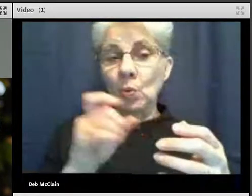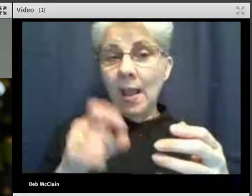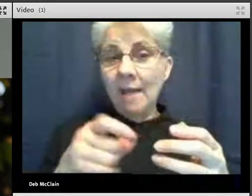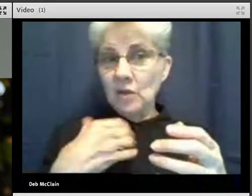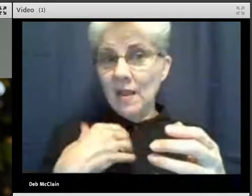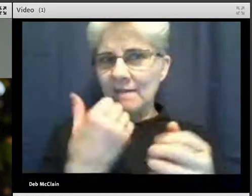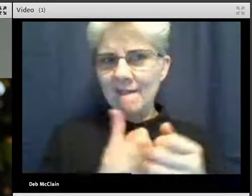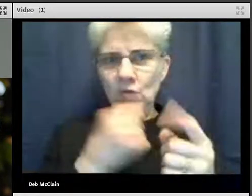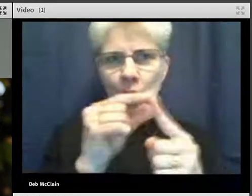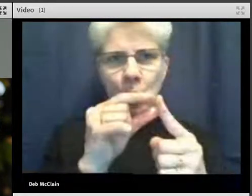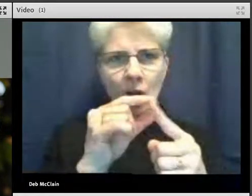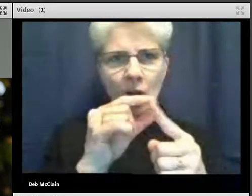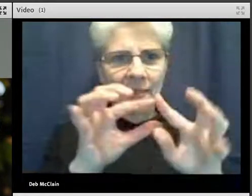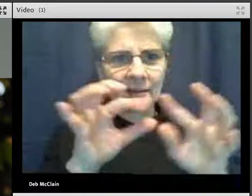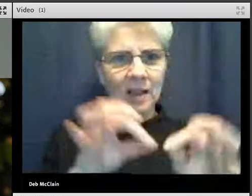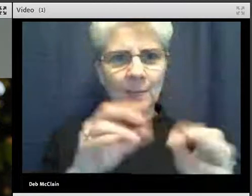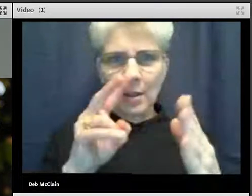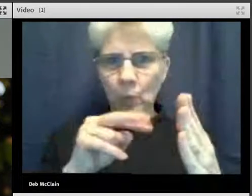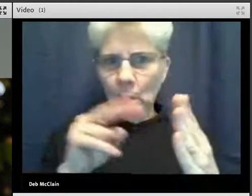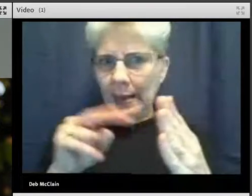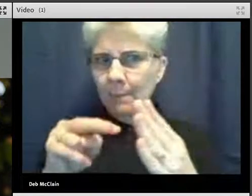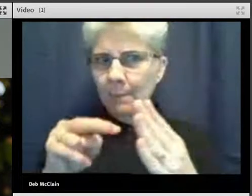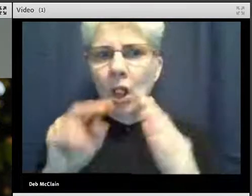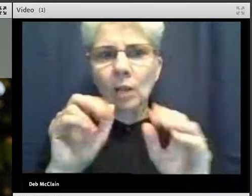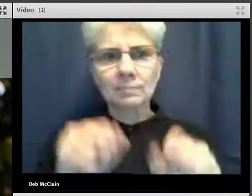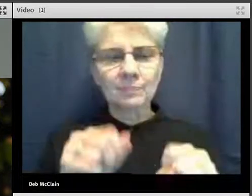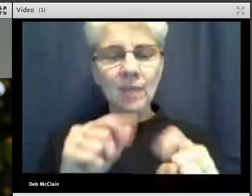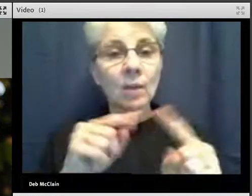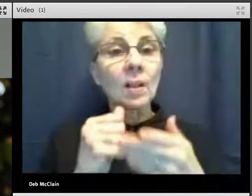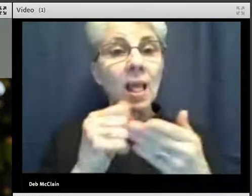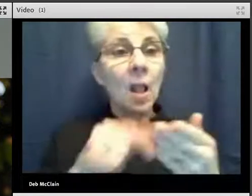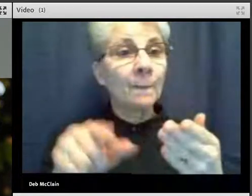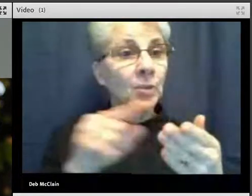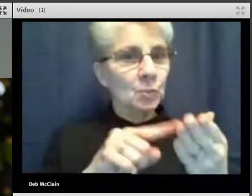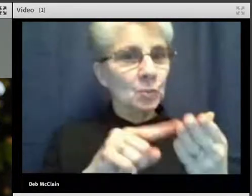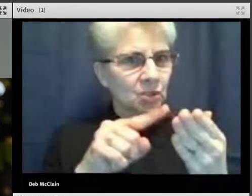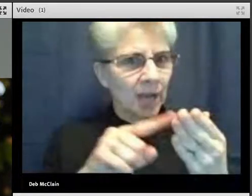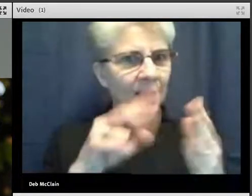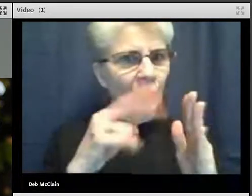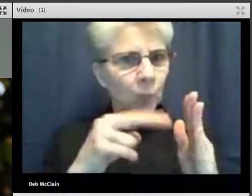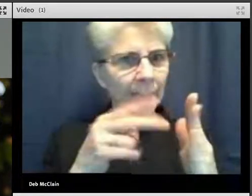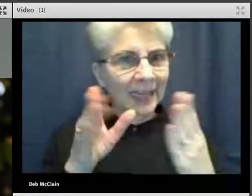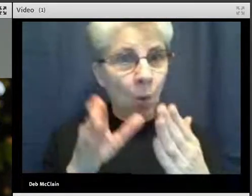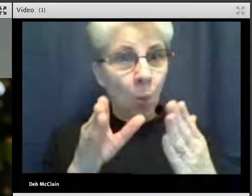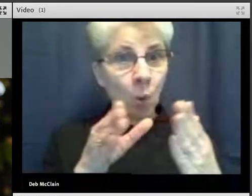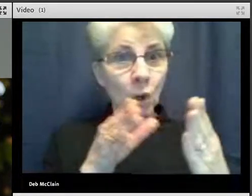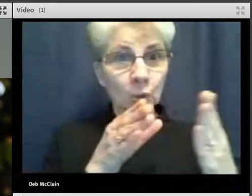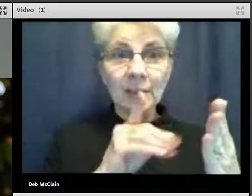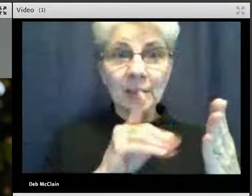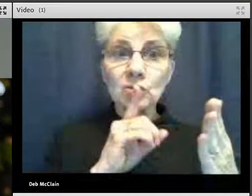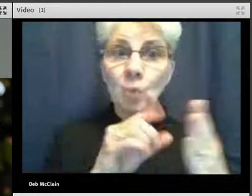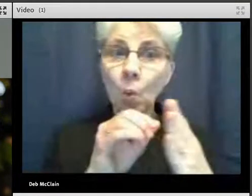You have to have every word on that document readable, and it will help you check the reading order